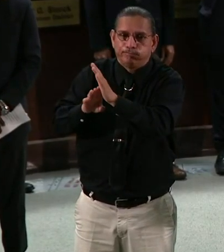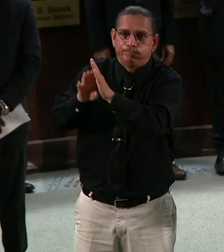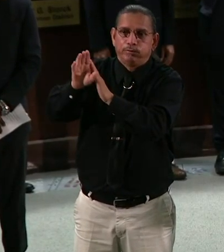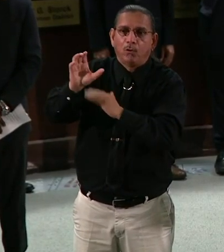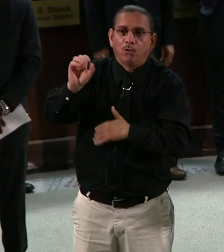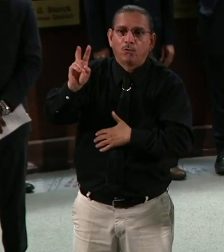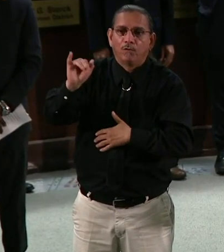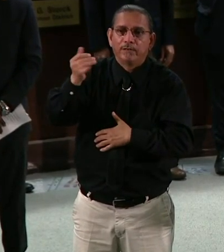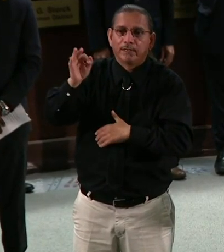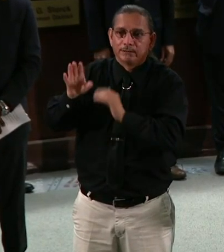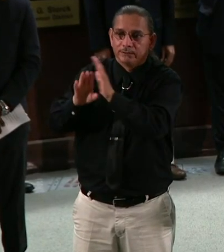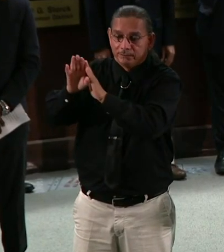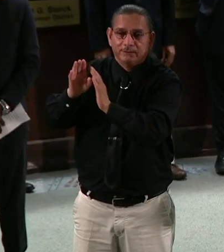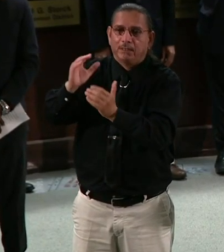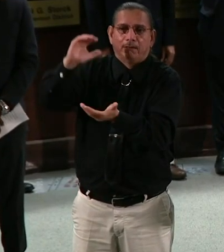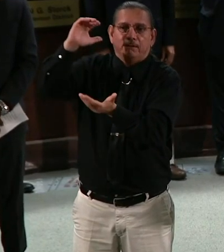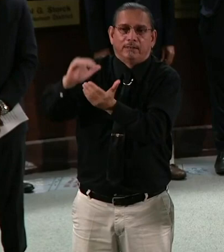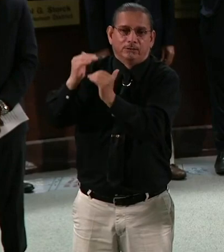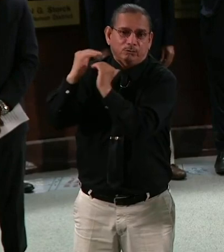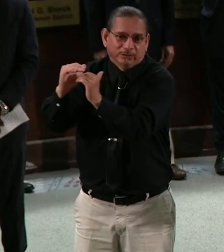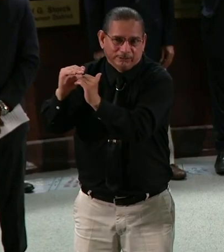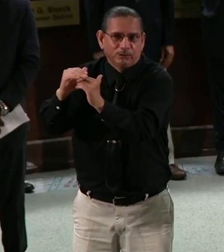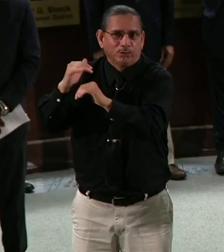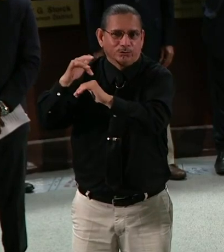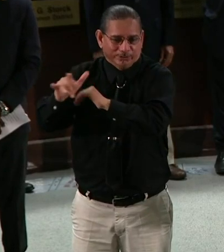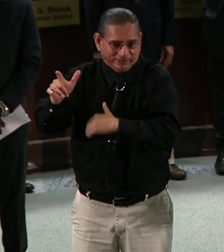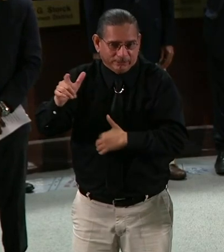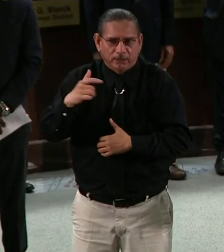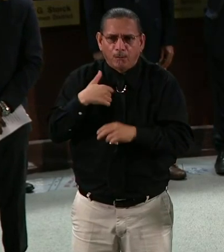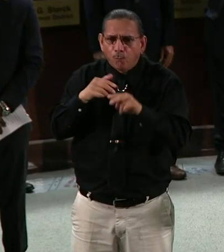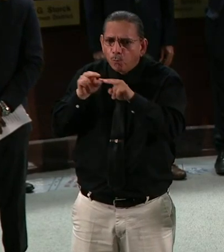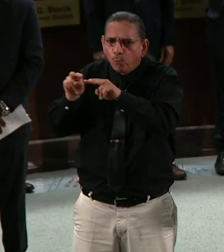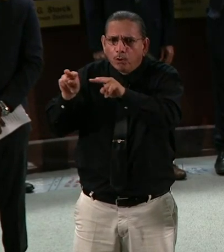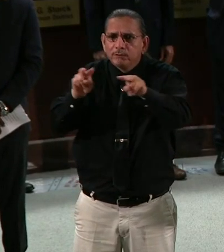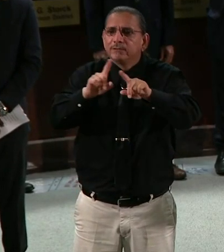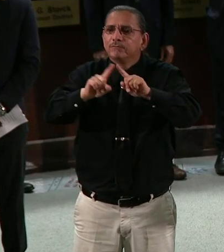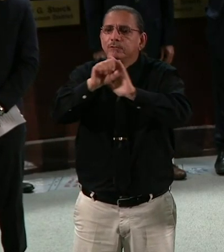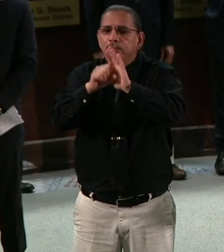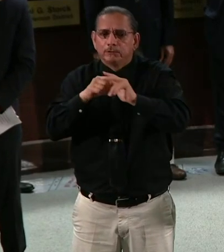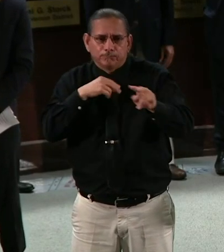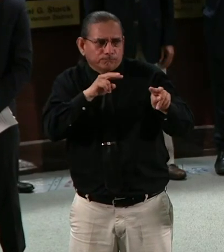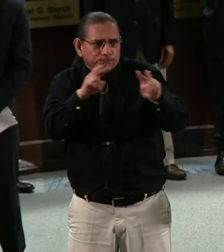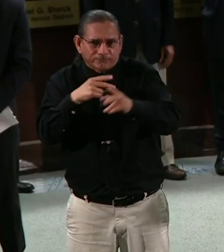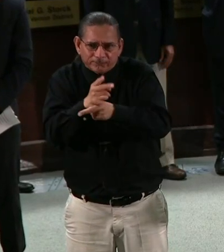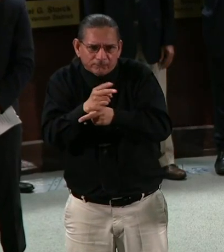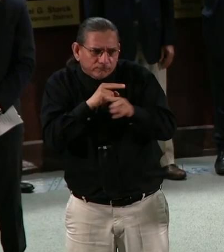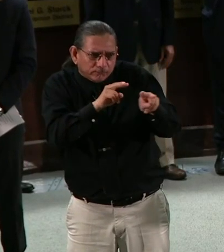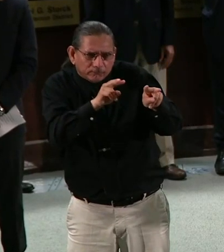AND OTHER STATES THAT EASE RESTRICTIONS PREMATURELY AND I